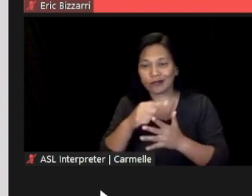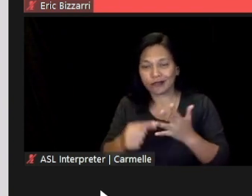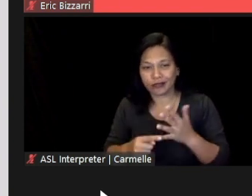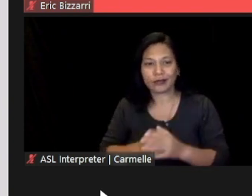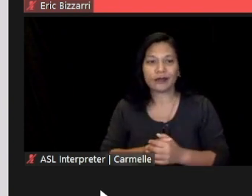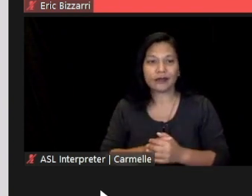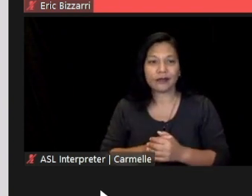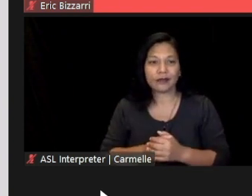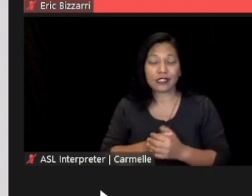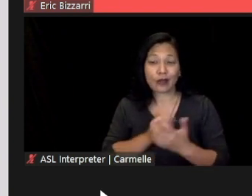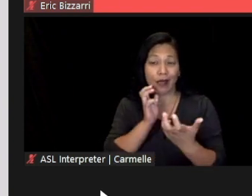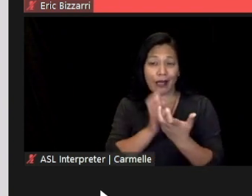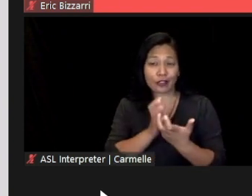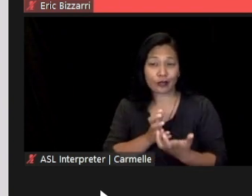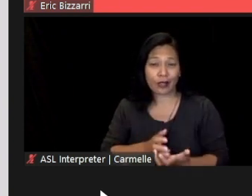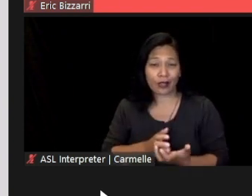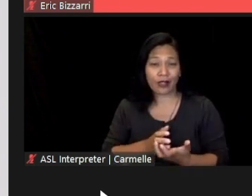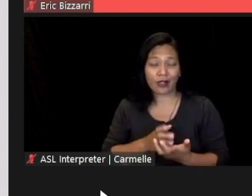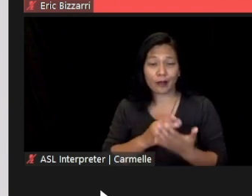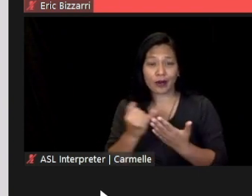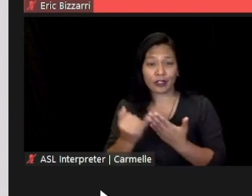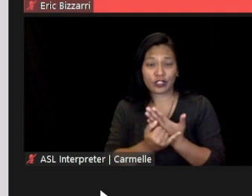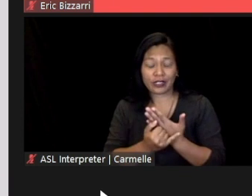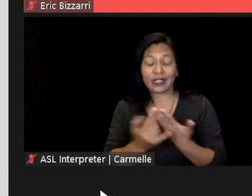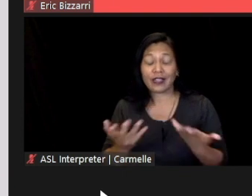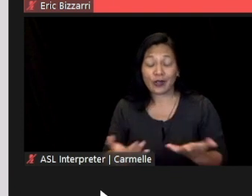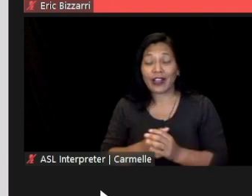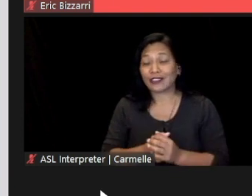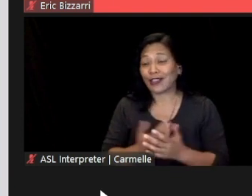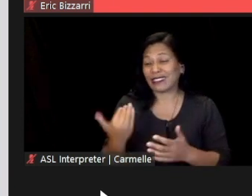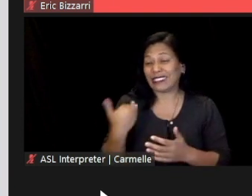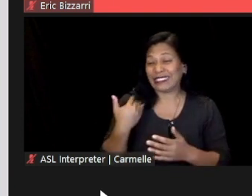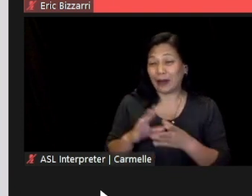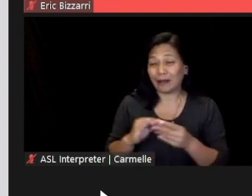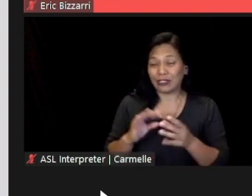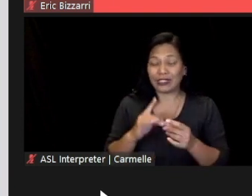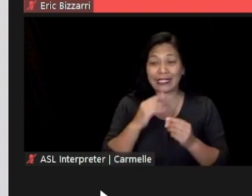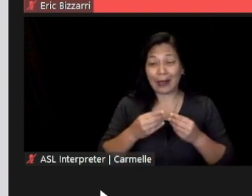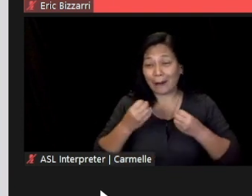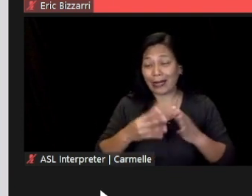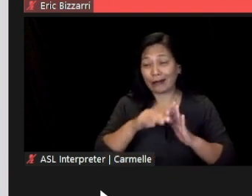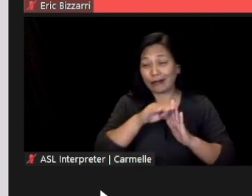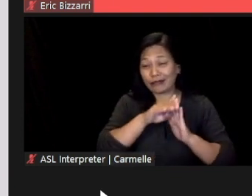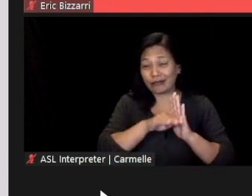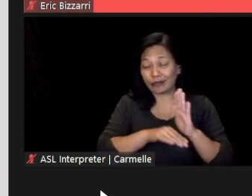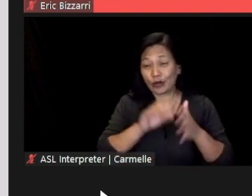In terms of eligible projects, yeah, I mentioned many boxes that have to be checked. But in the convergent stream.